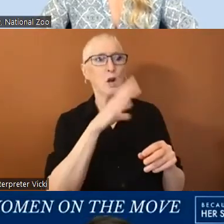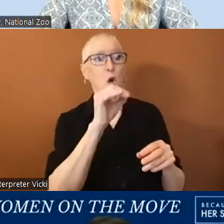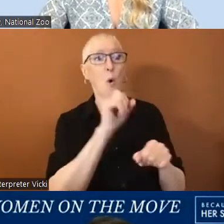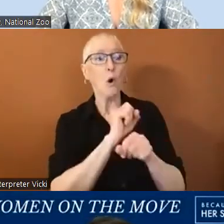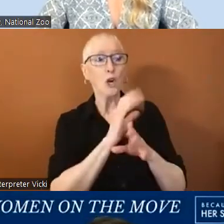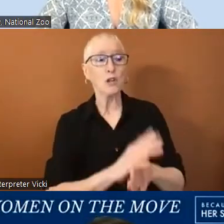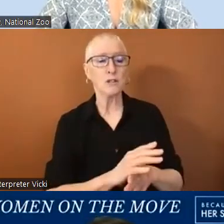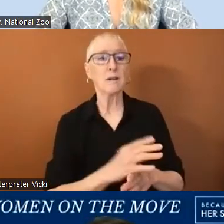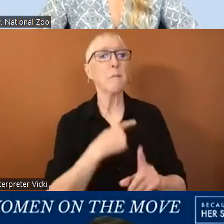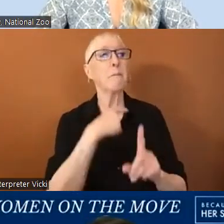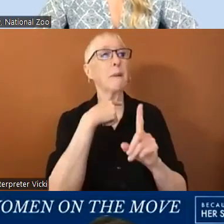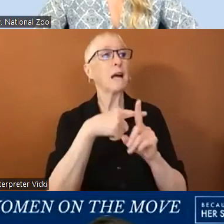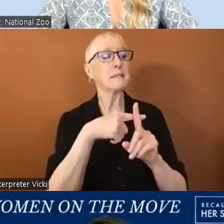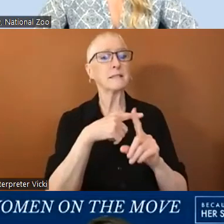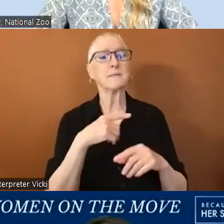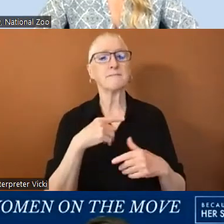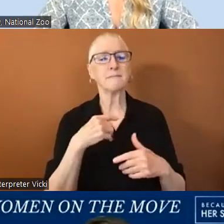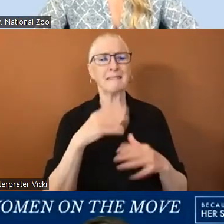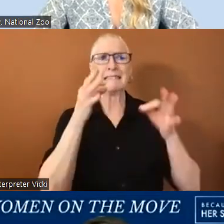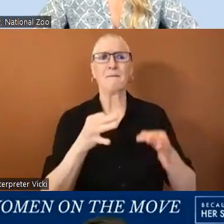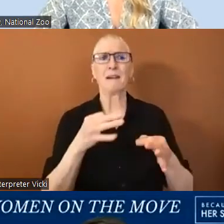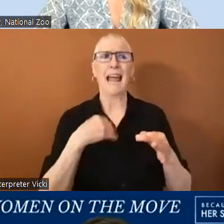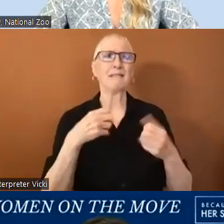then as well as, you know, there are definitely still a lot of men in the field but it is...